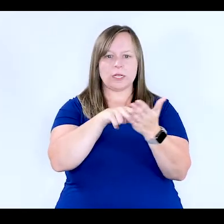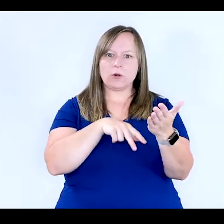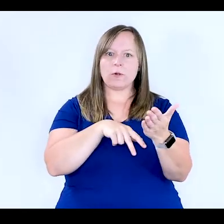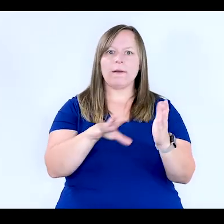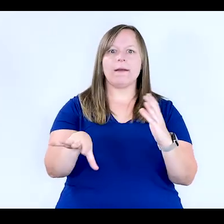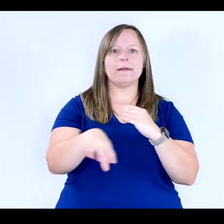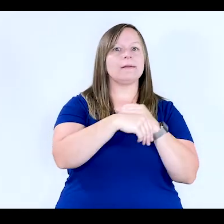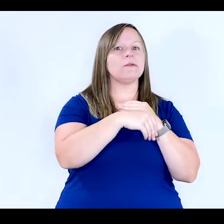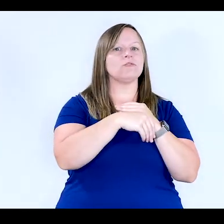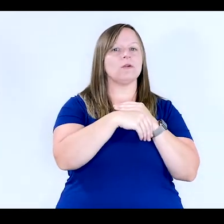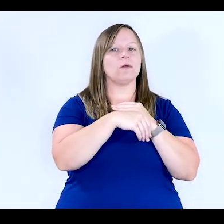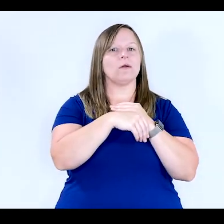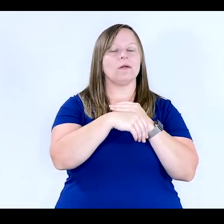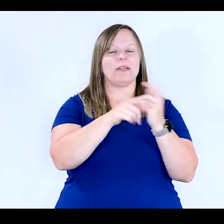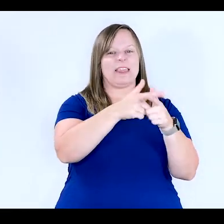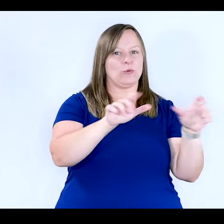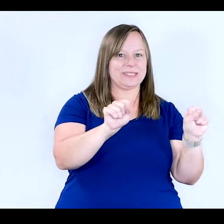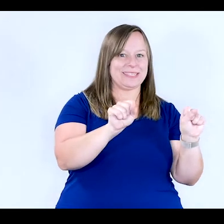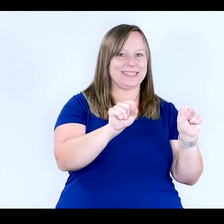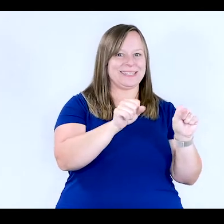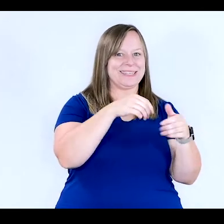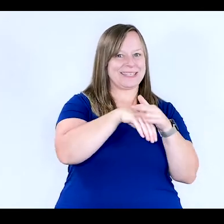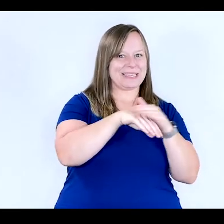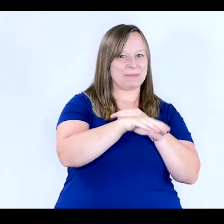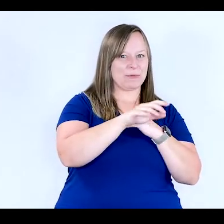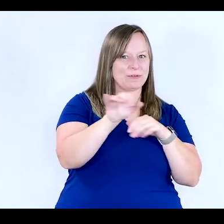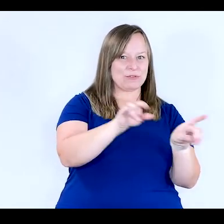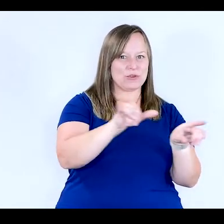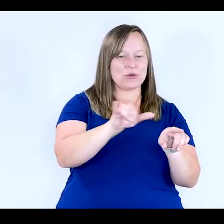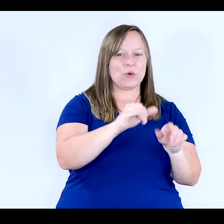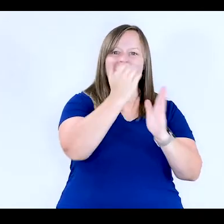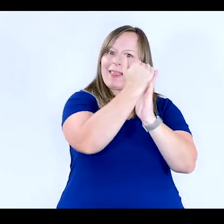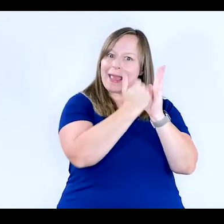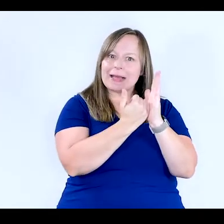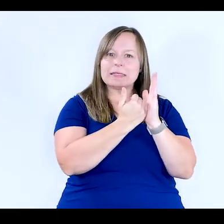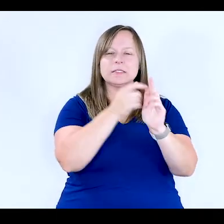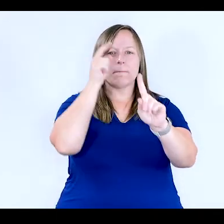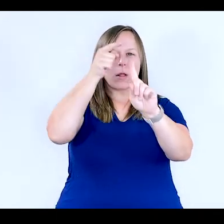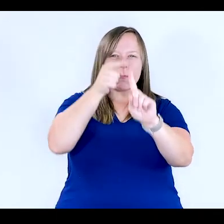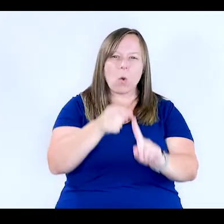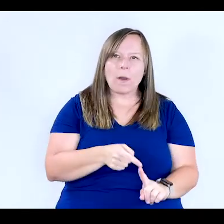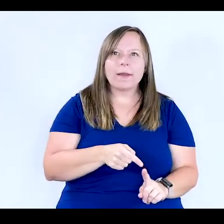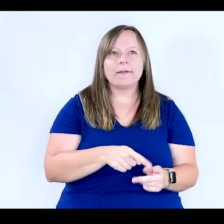in addition to being linguistically accessible. So use lists, bullet points,